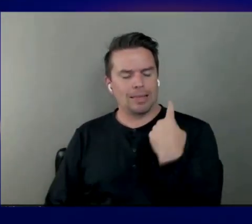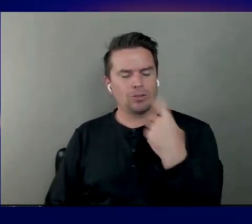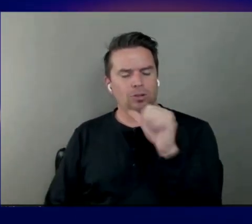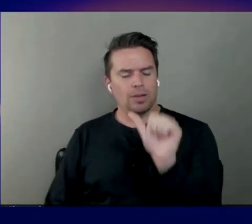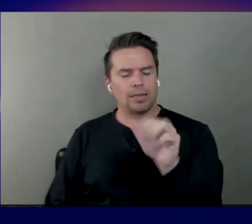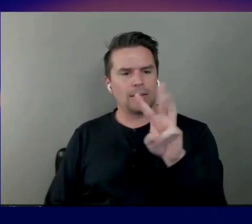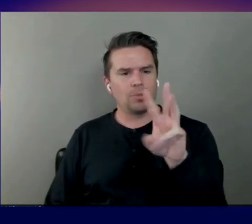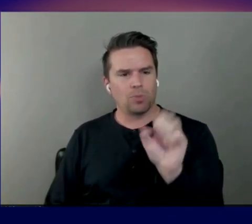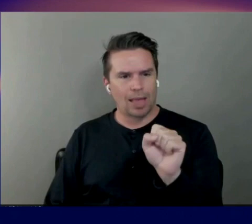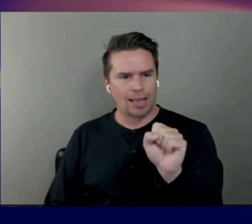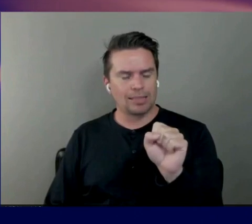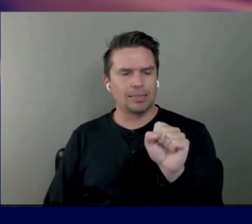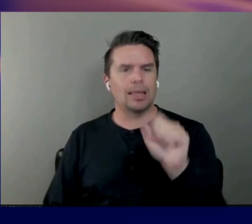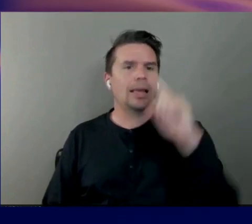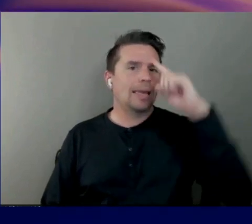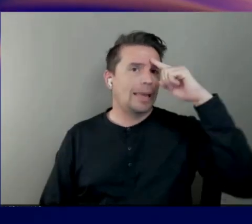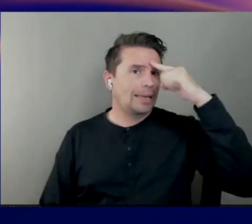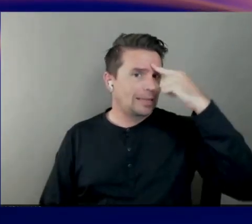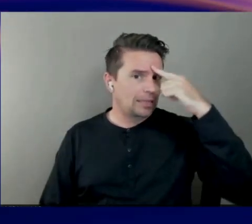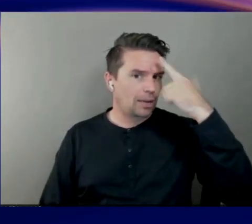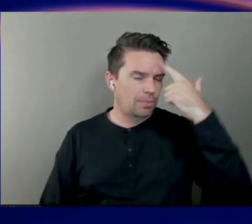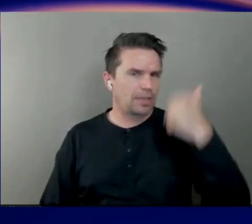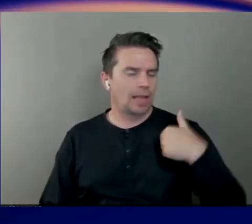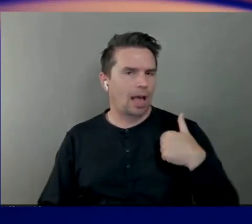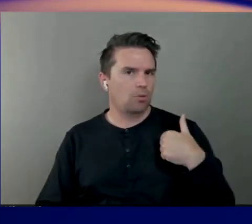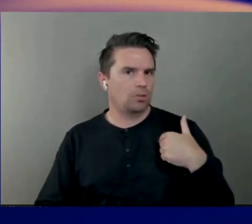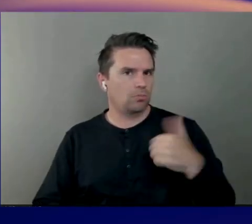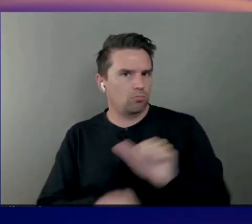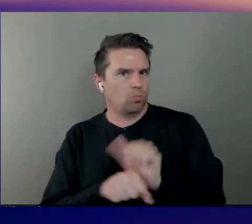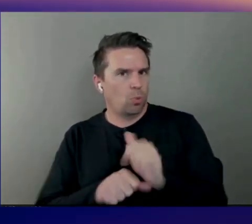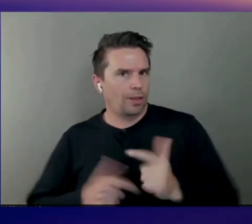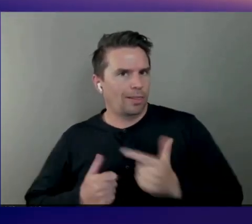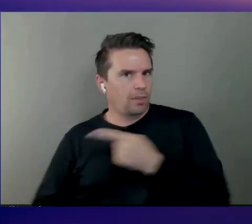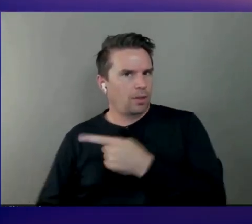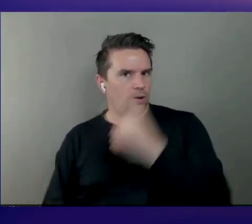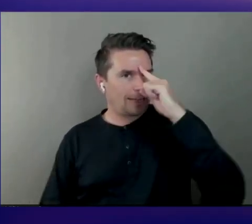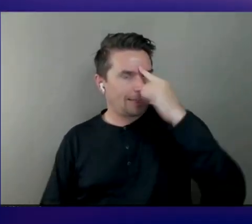because I was based out of India at that time, and one of the AWS user group leaders said that,